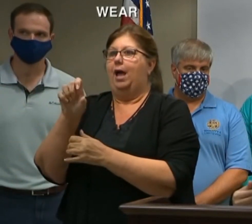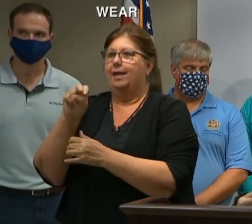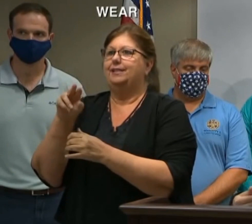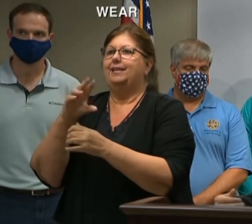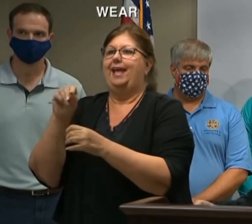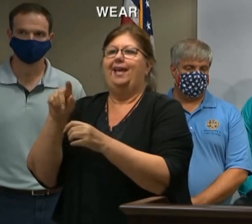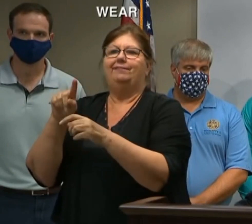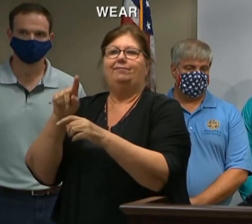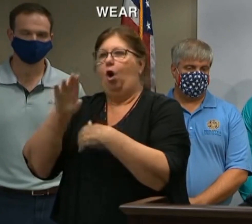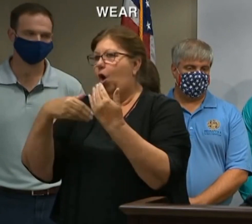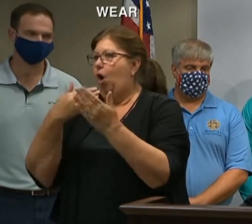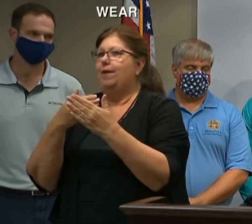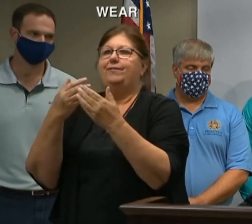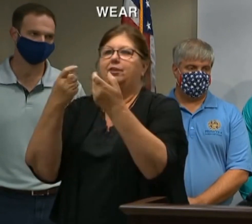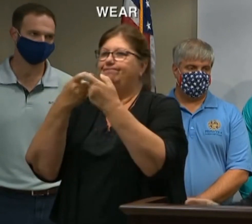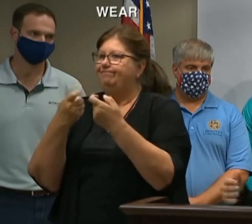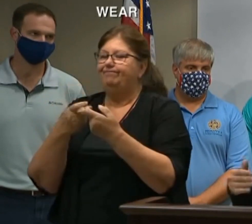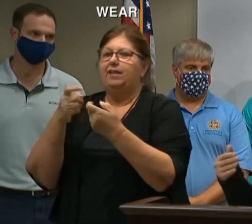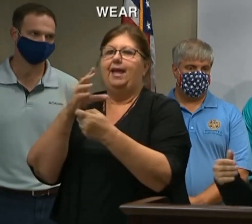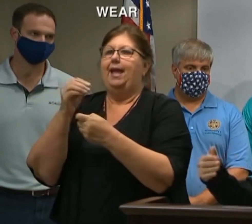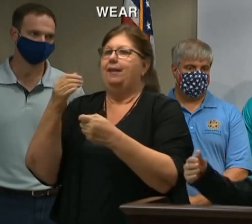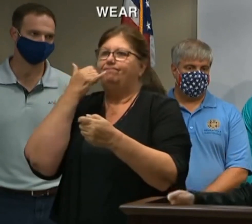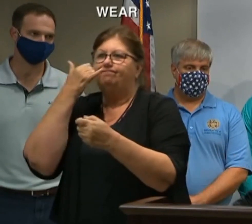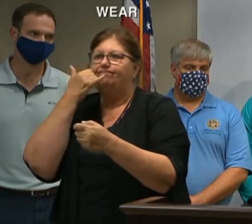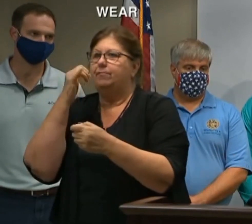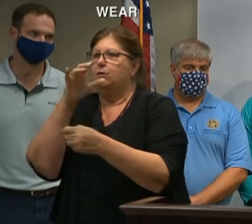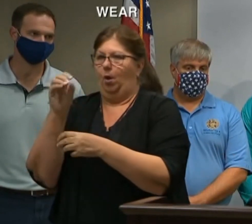you know the state is committed uh you know as we get out of the response phase